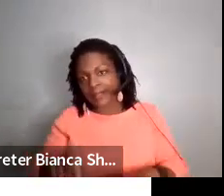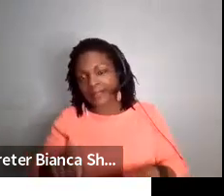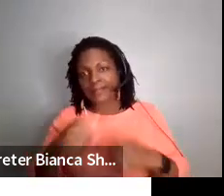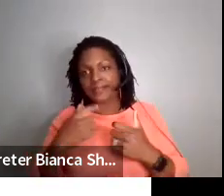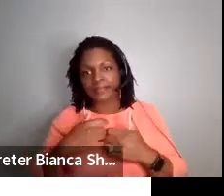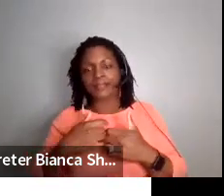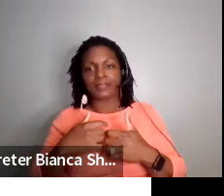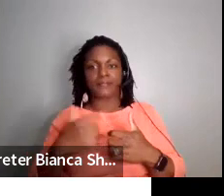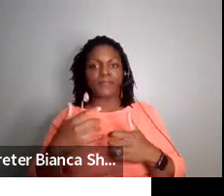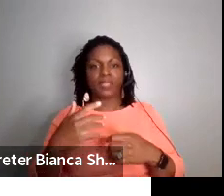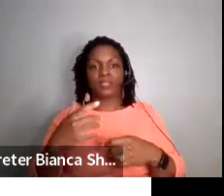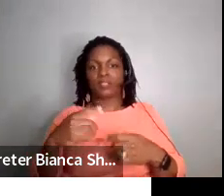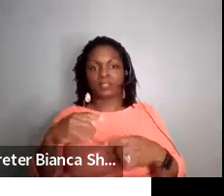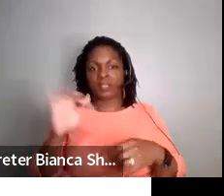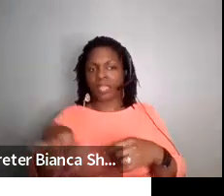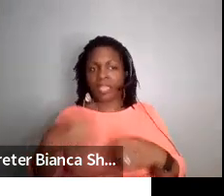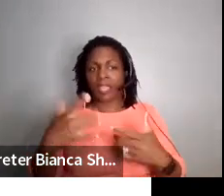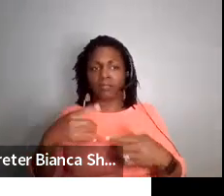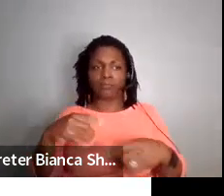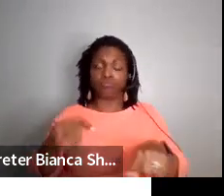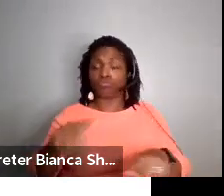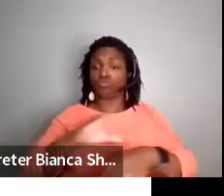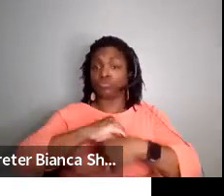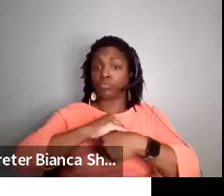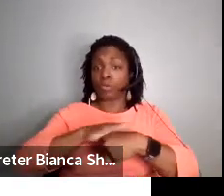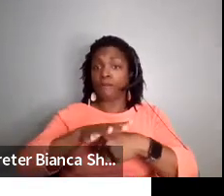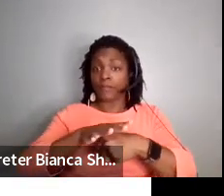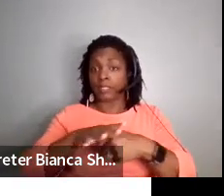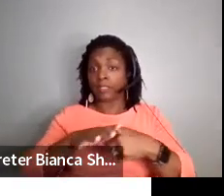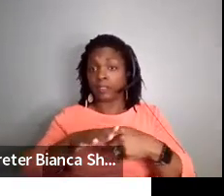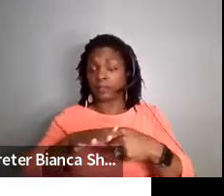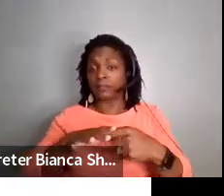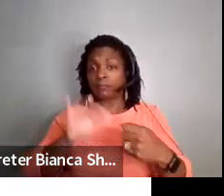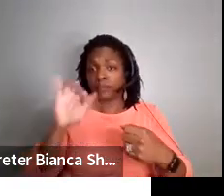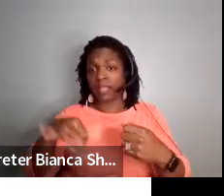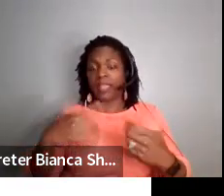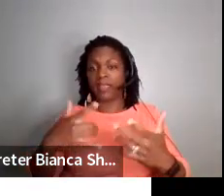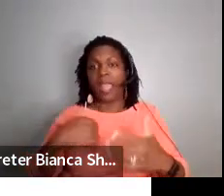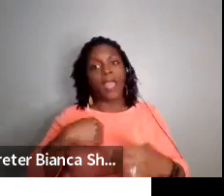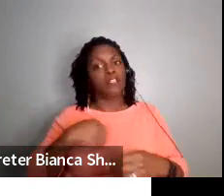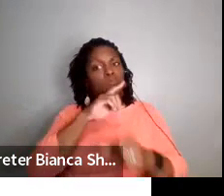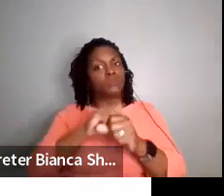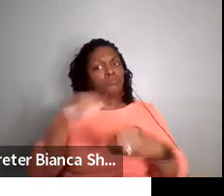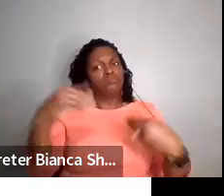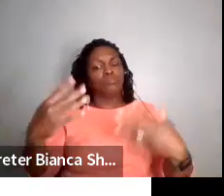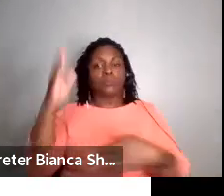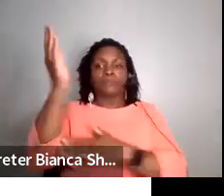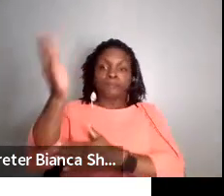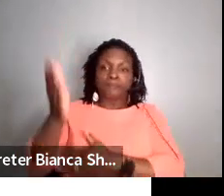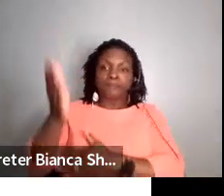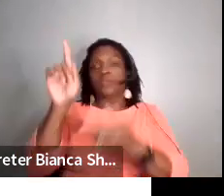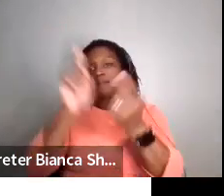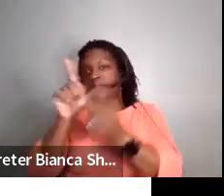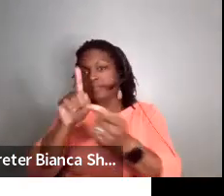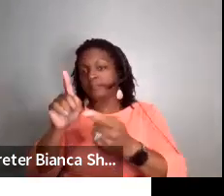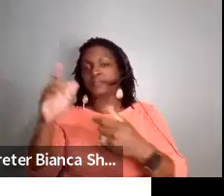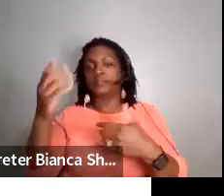And I knew 2 examples without giving away the confidentiality. So I'm going to modify some of these case descriptions.